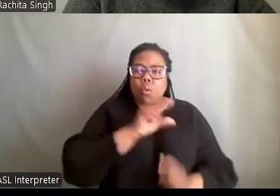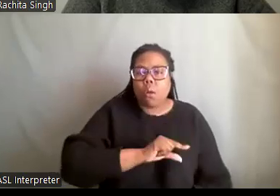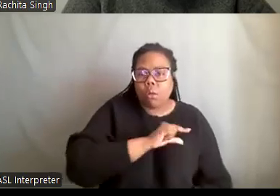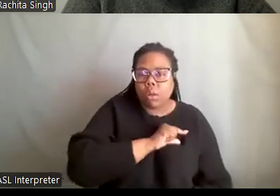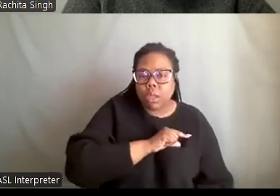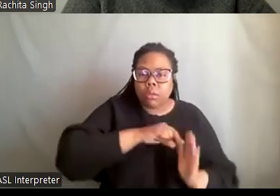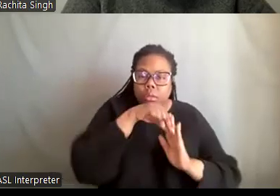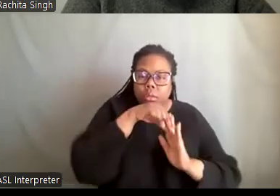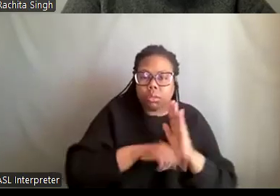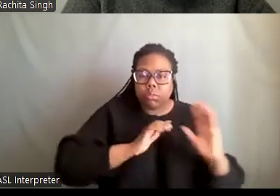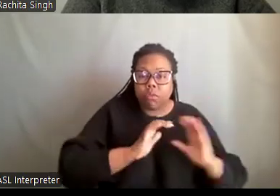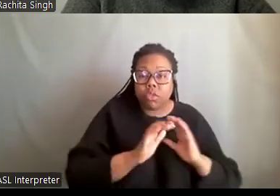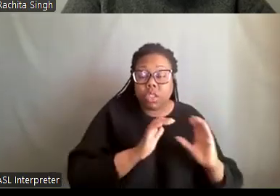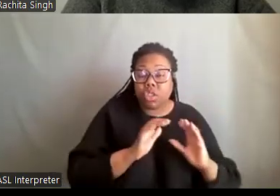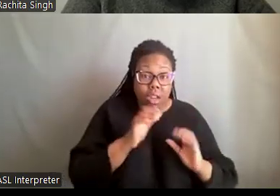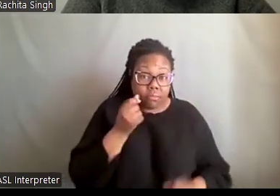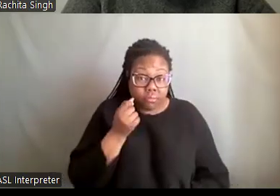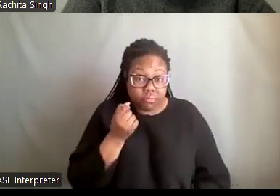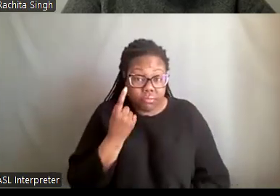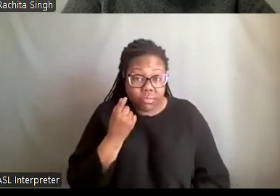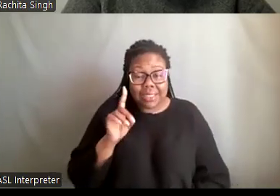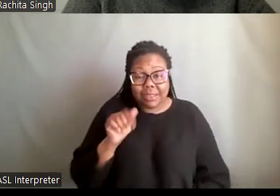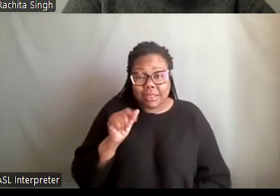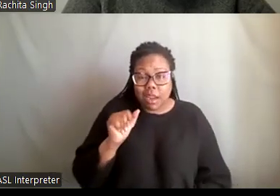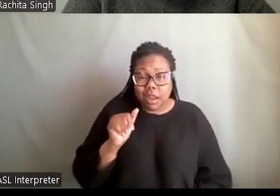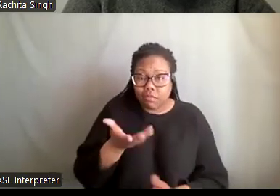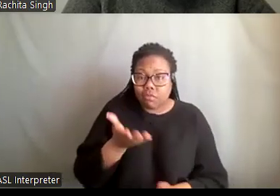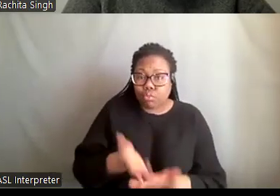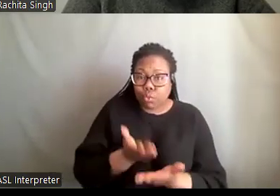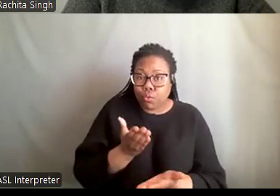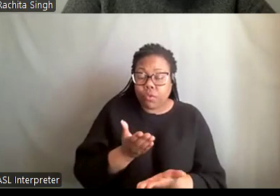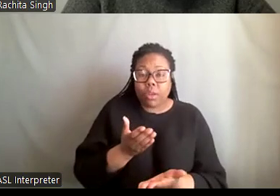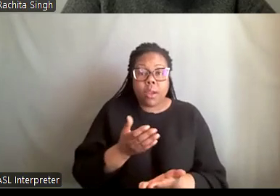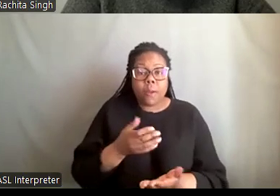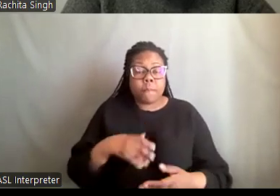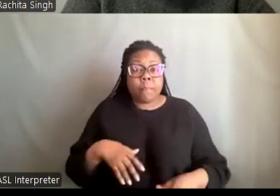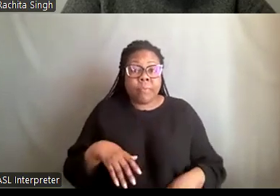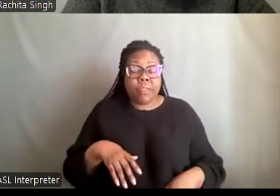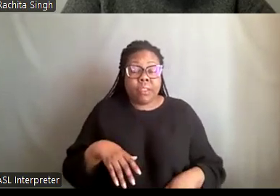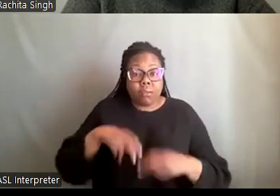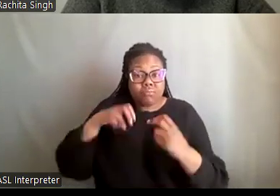numbers. You're trying to have deep conversations with people . And there's data to show that it's actually moved